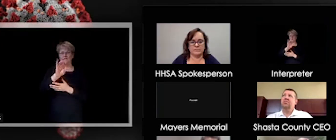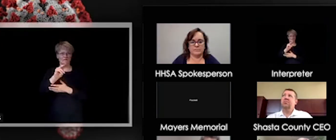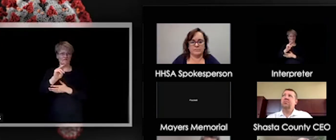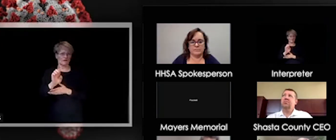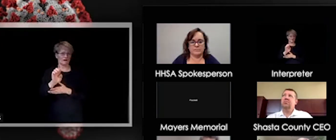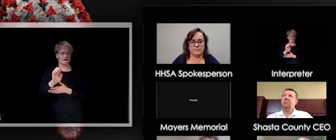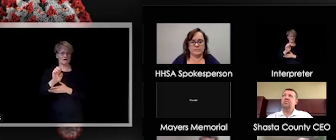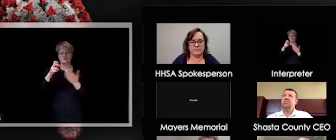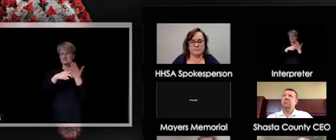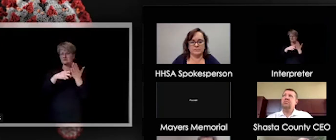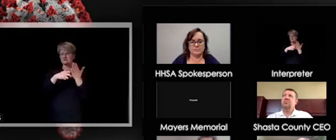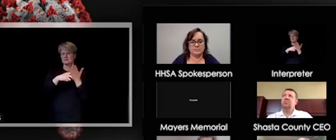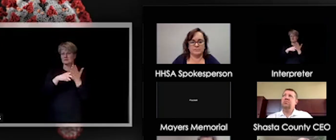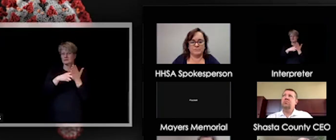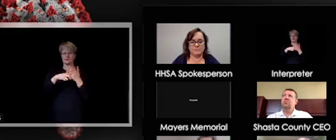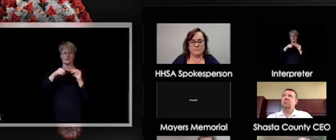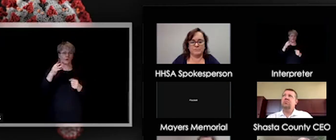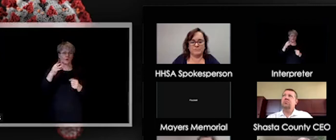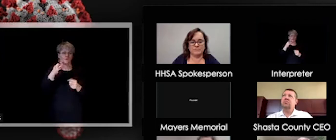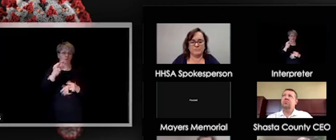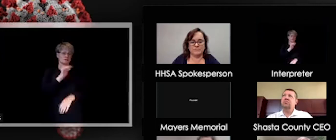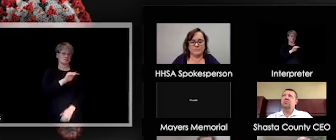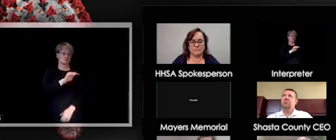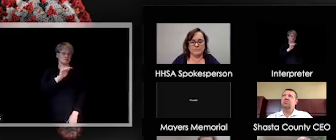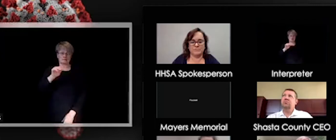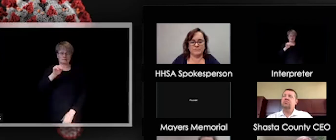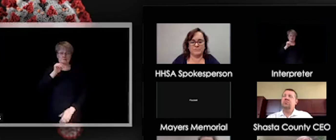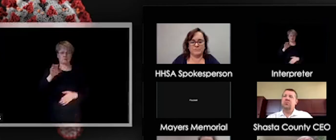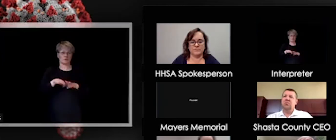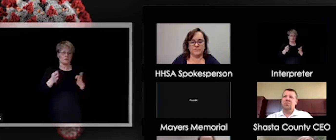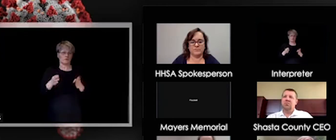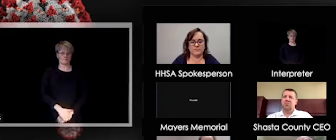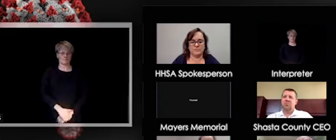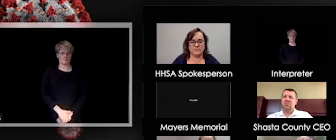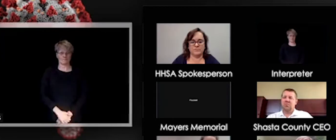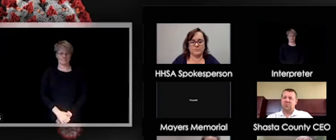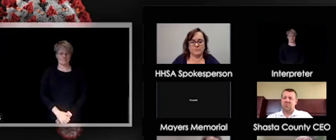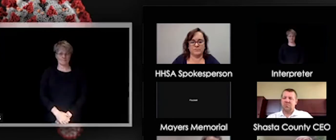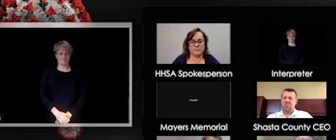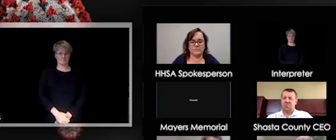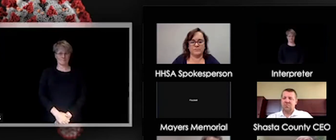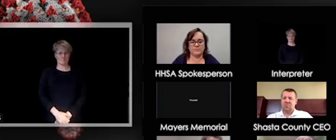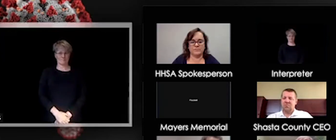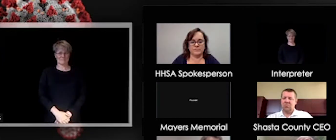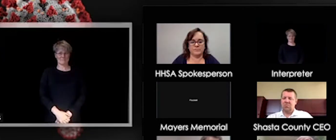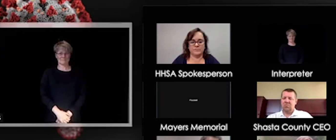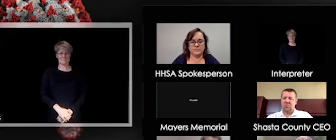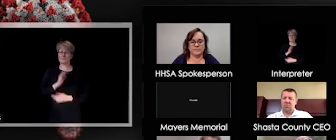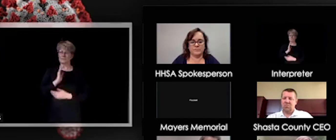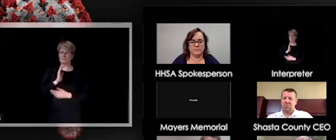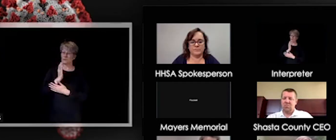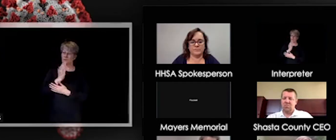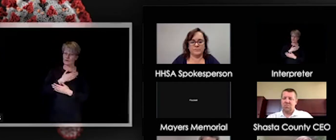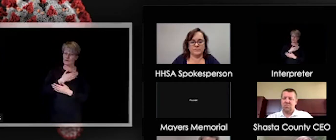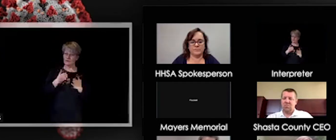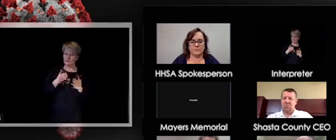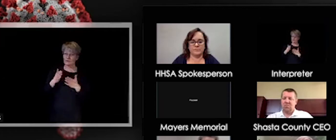I think our message has been fairly consistent, that they should not open until the guidance